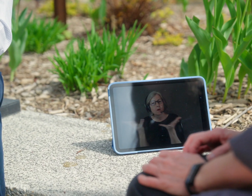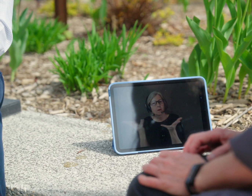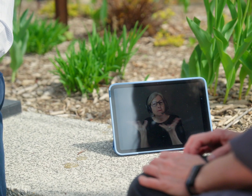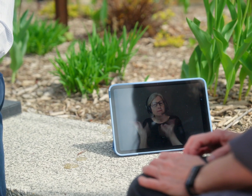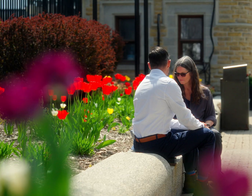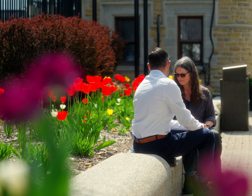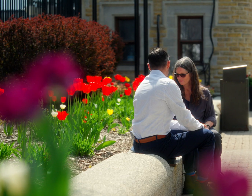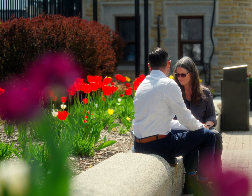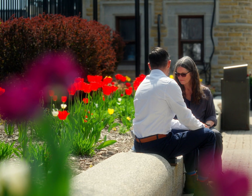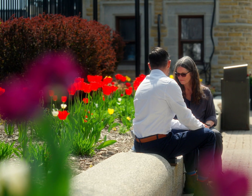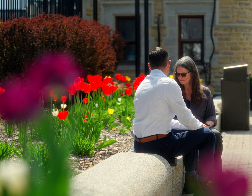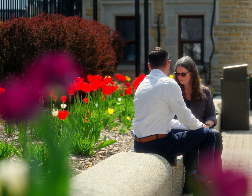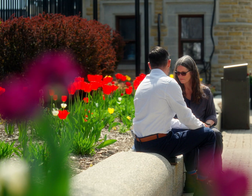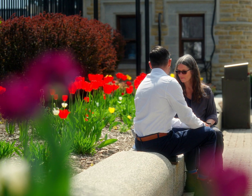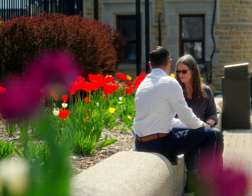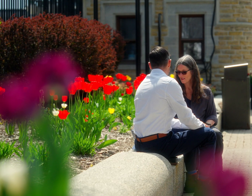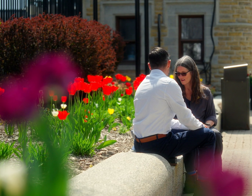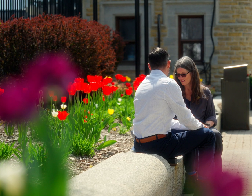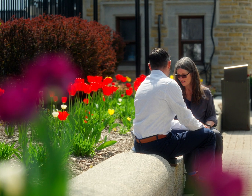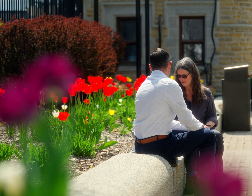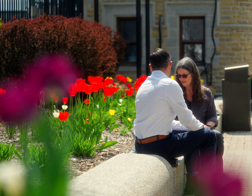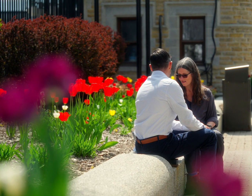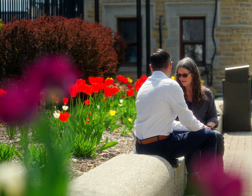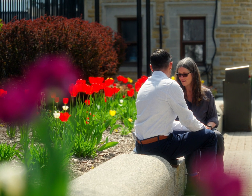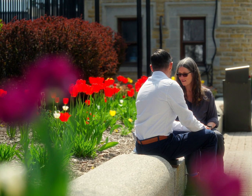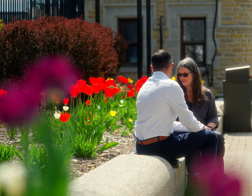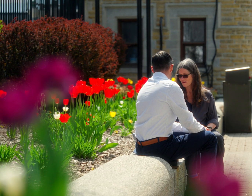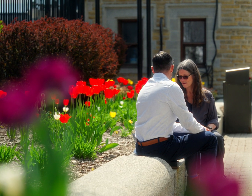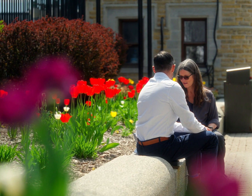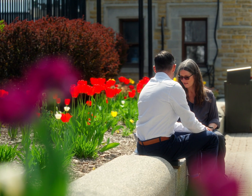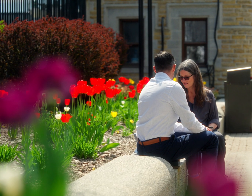conversing in English written, I hadn't realized it wasn't her first language.